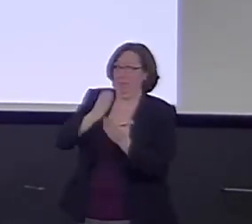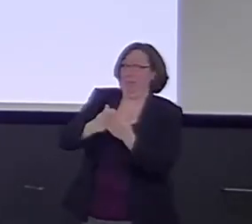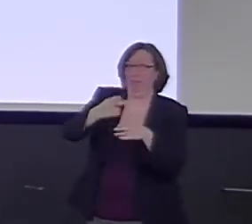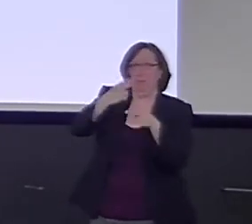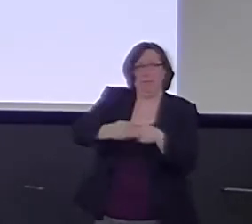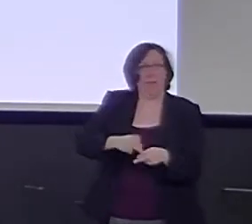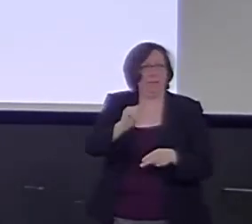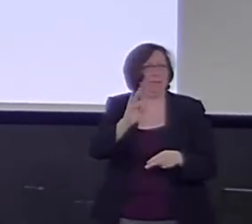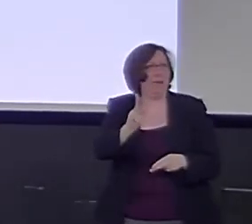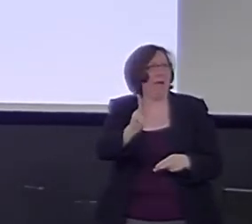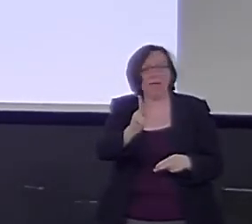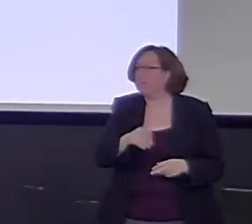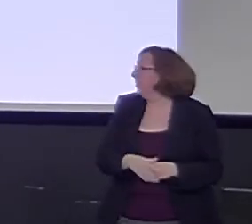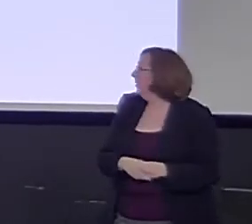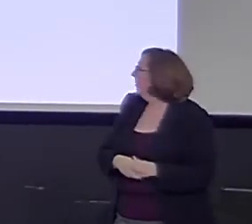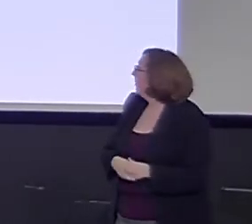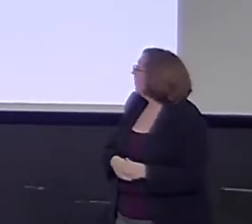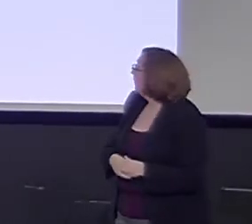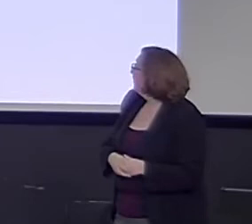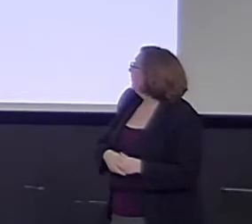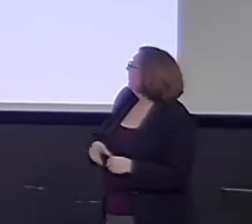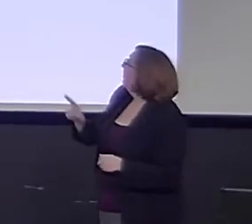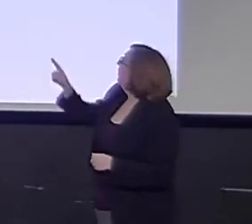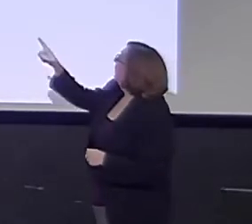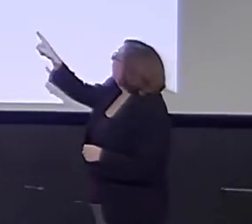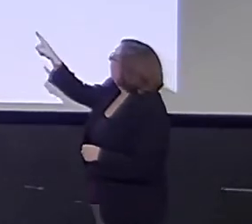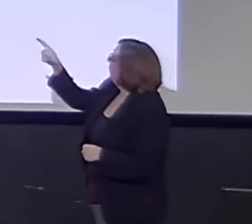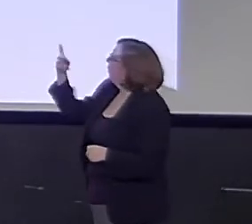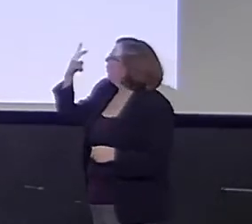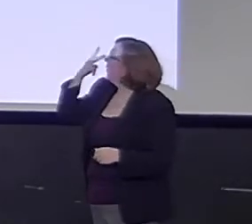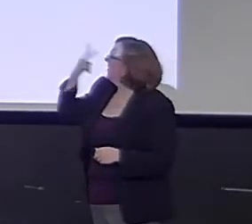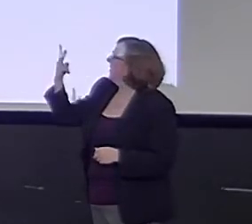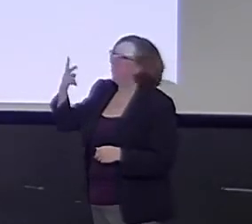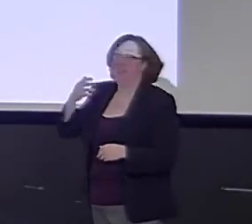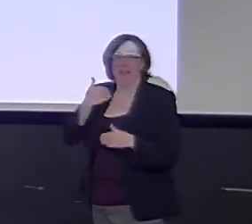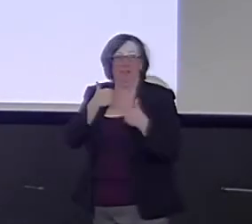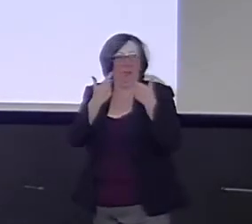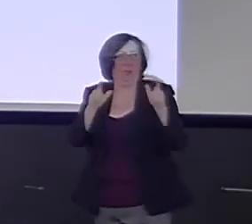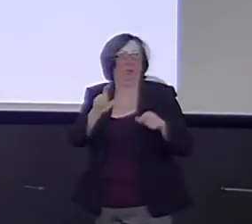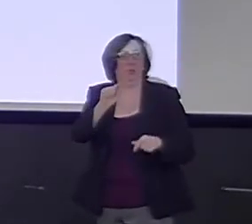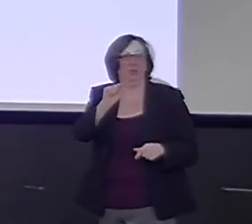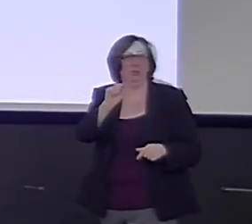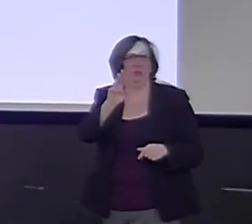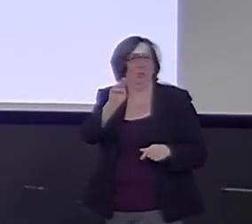from one of our publications. You see this huge tumor here. I mapped Broca's area,